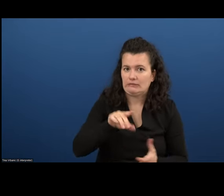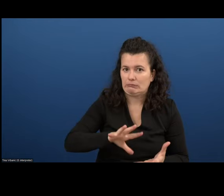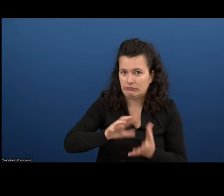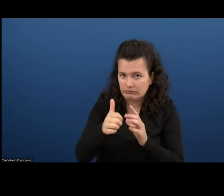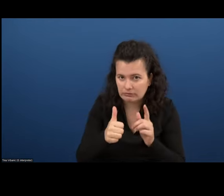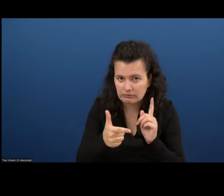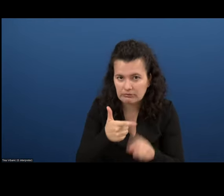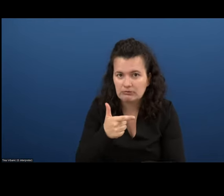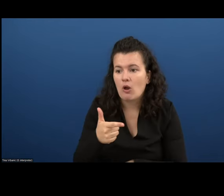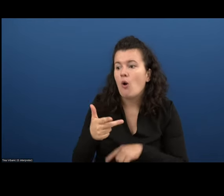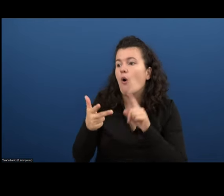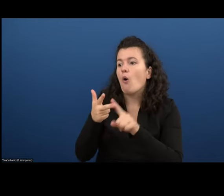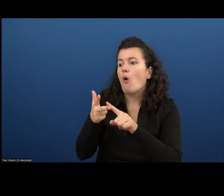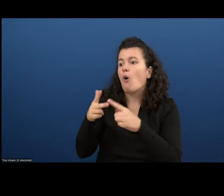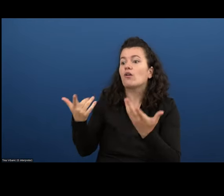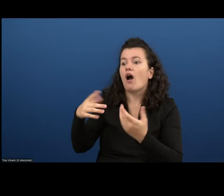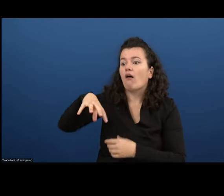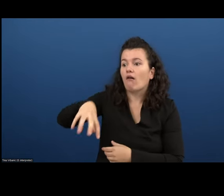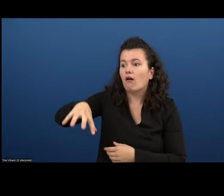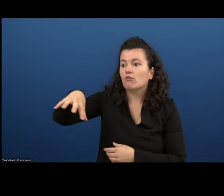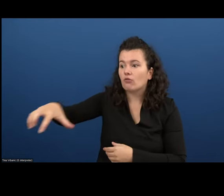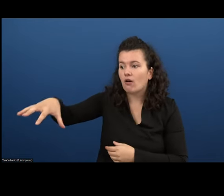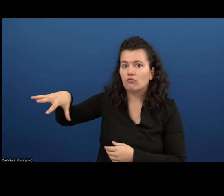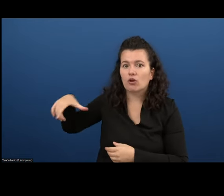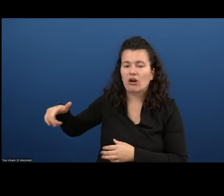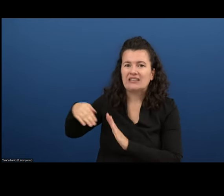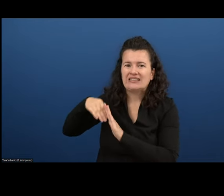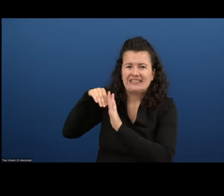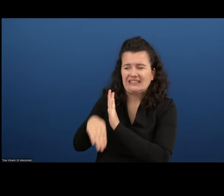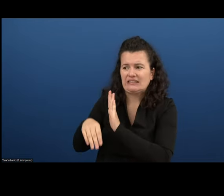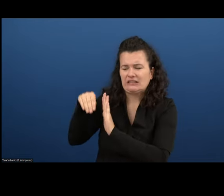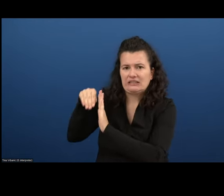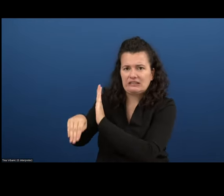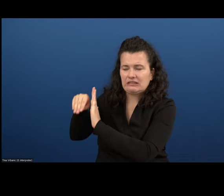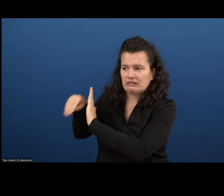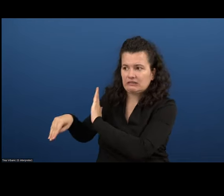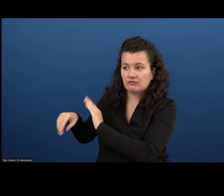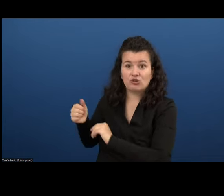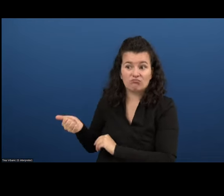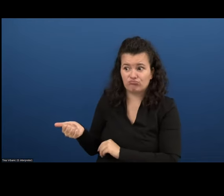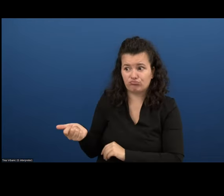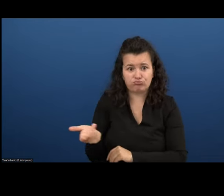countries. 09:42:31 These crisis show that urgent and